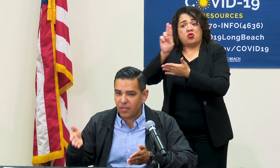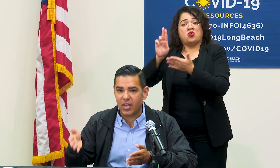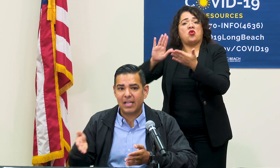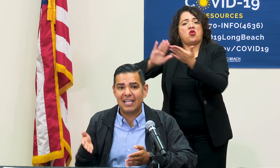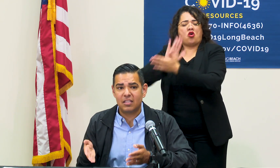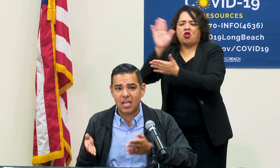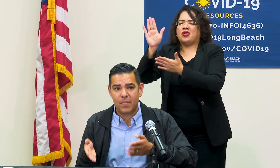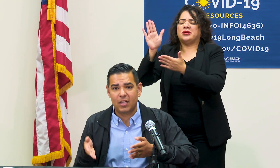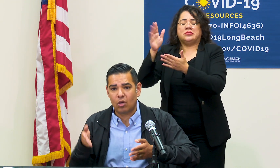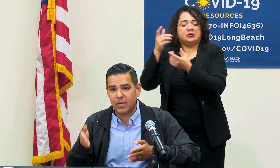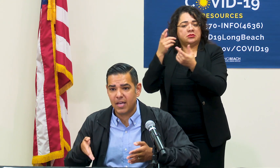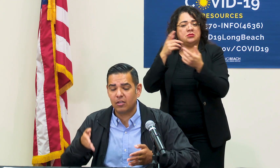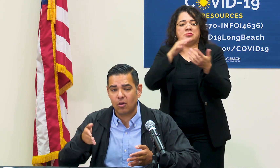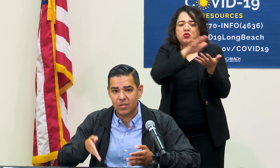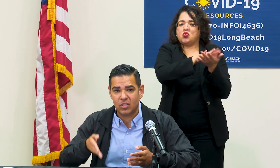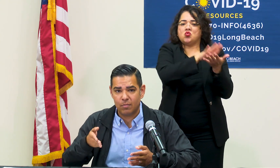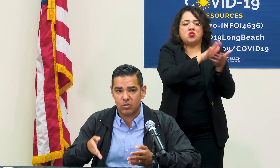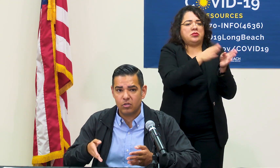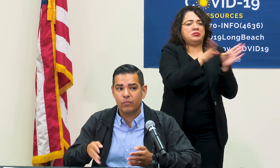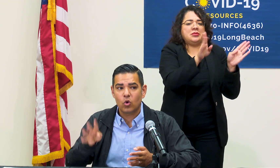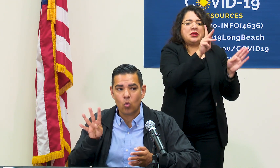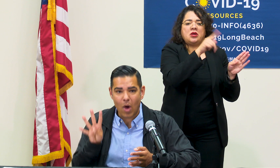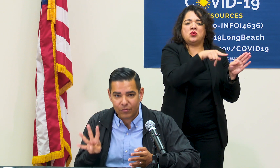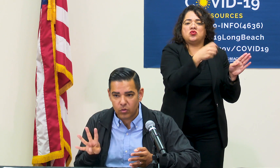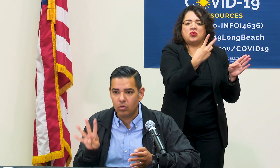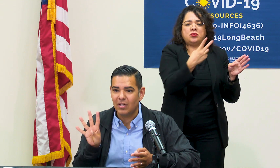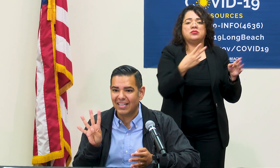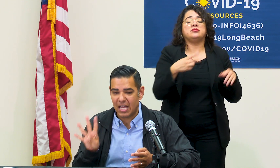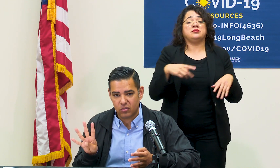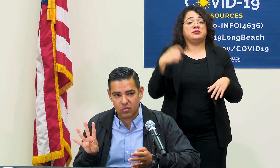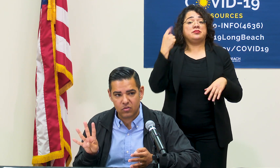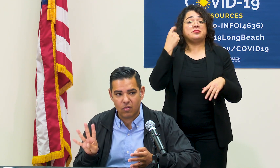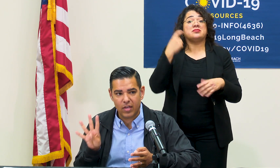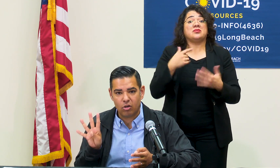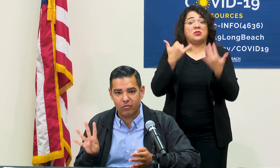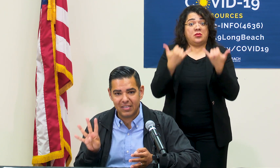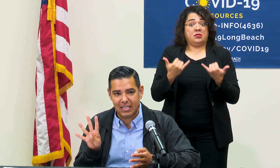vertical hints a packet of ear in Long Beach tenemos watt row Tasos the cove in